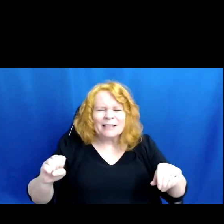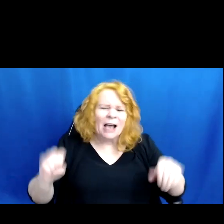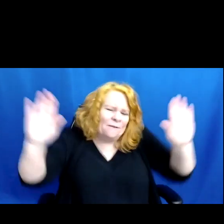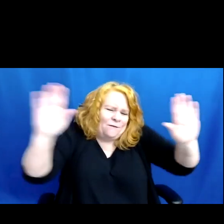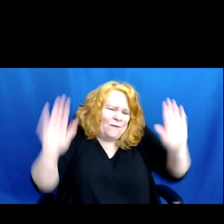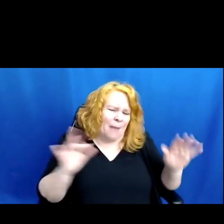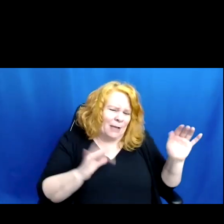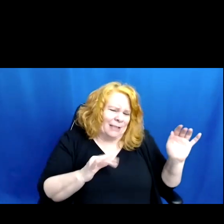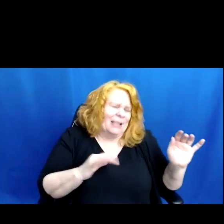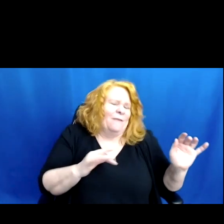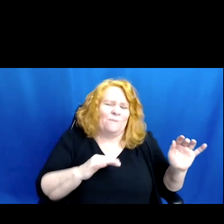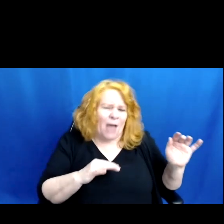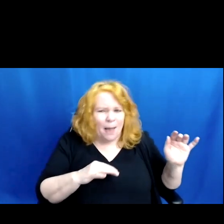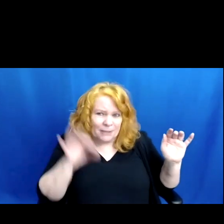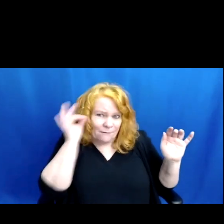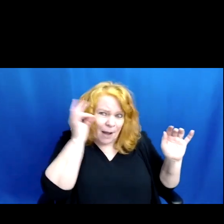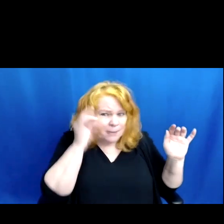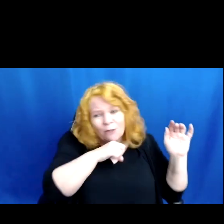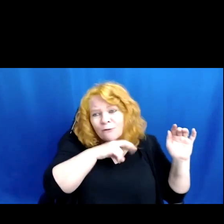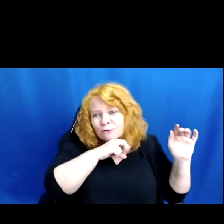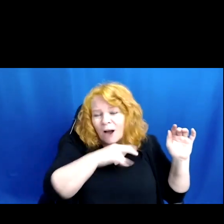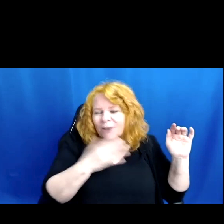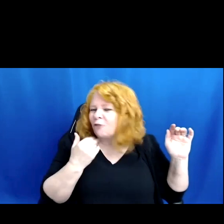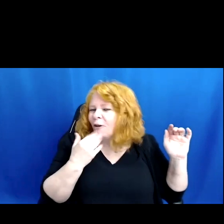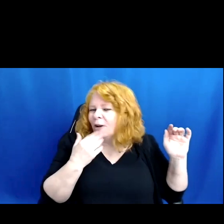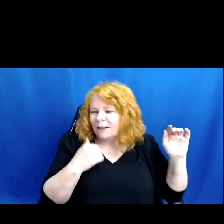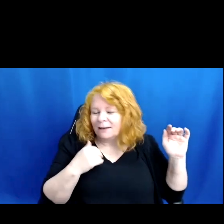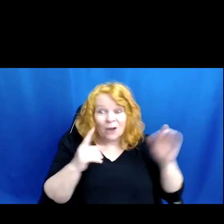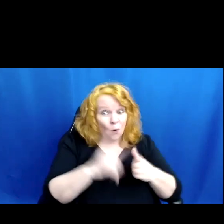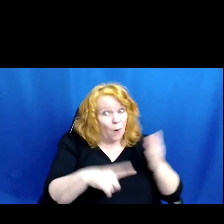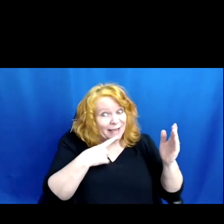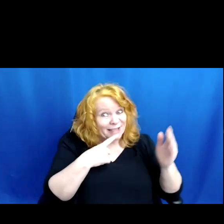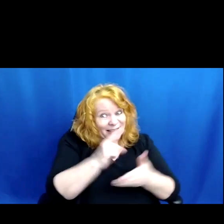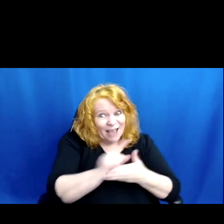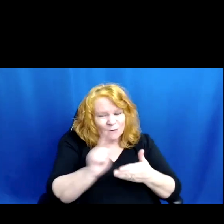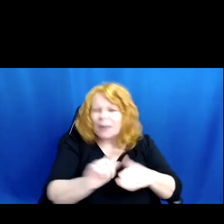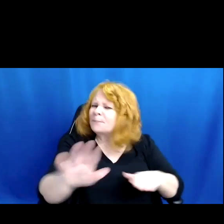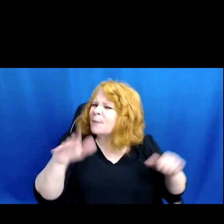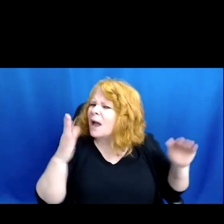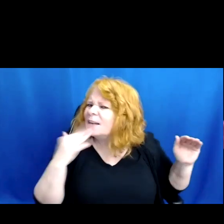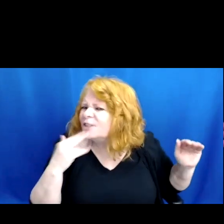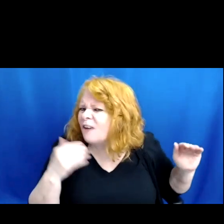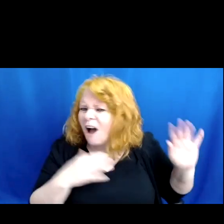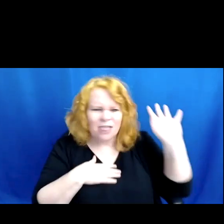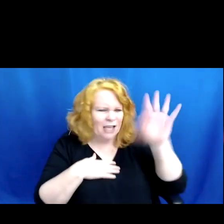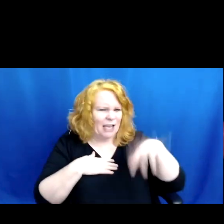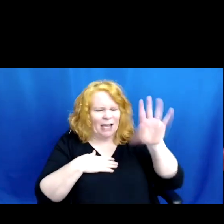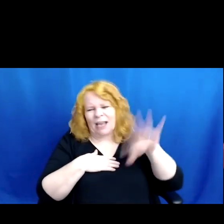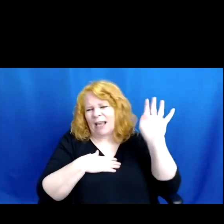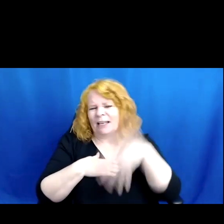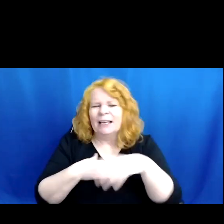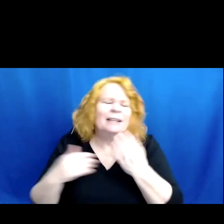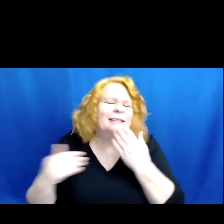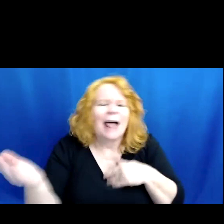What he says to everybody every week is darlings, darlings, darlings, darlings, how are things